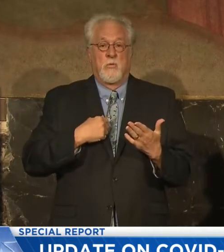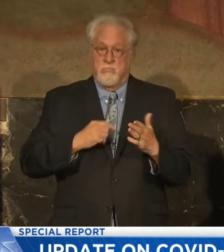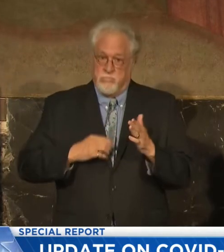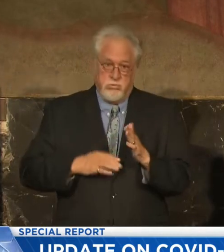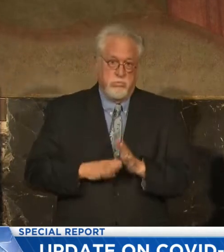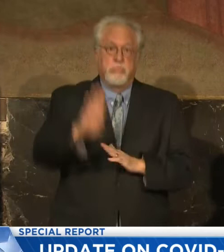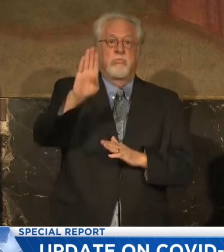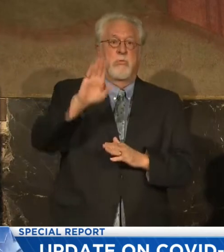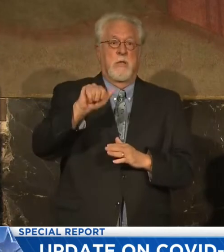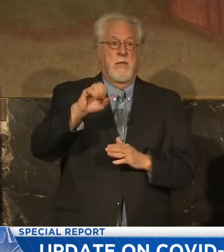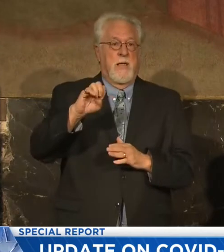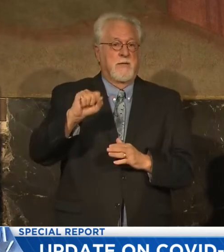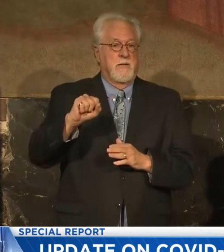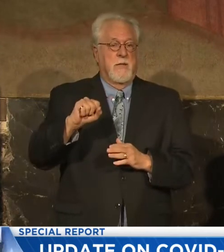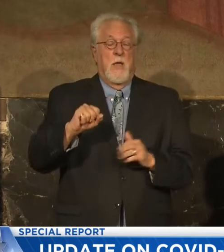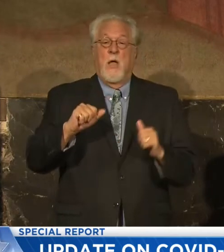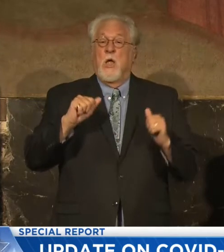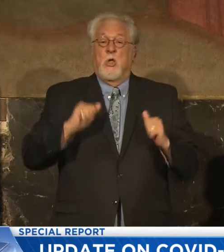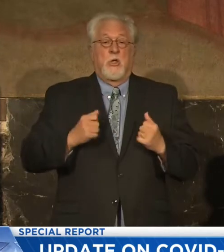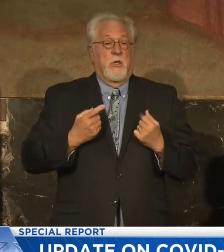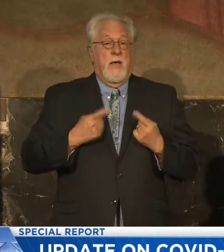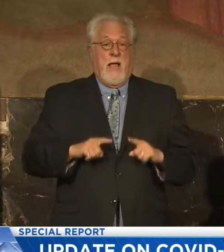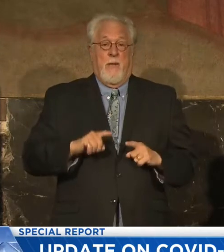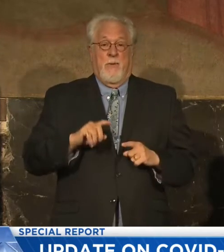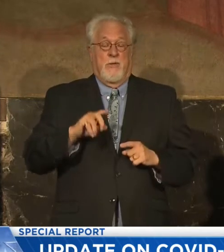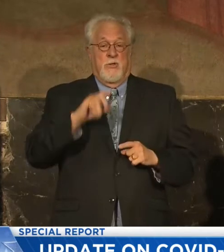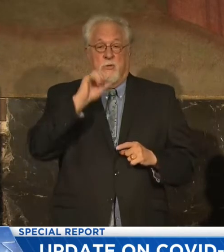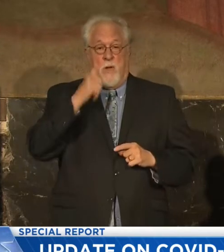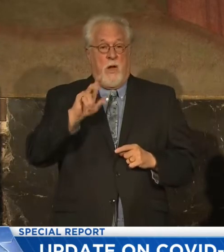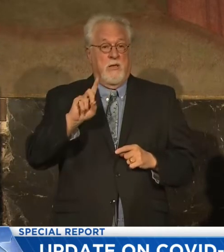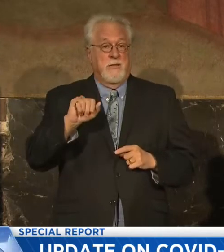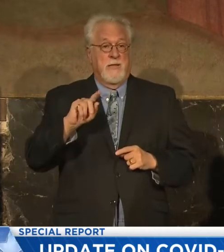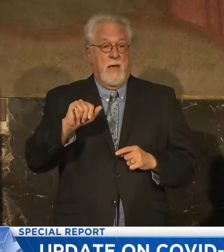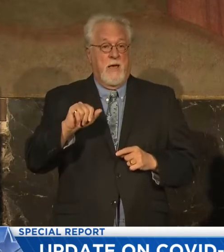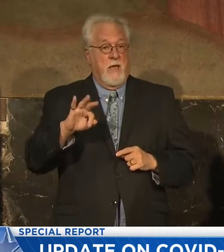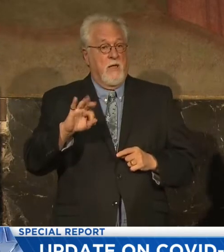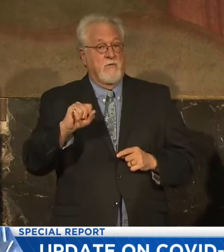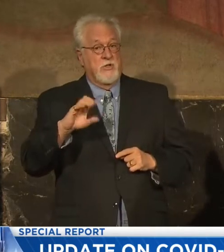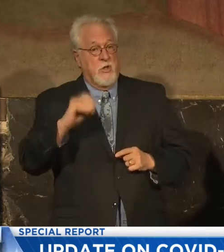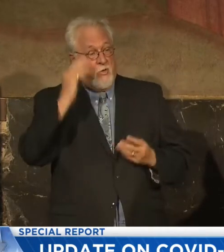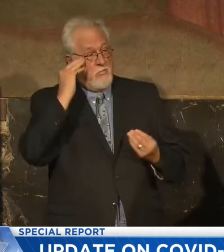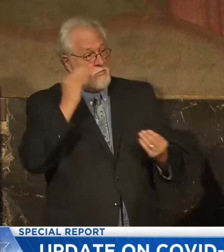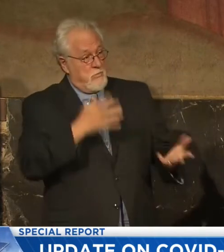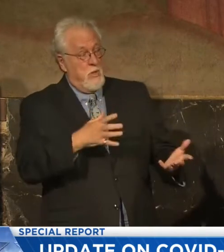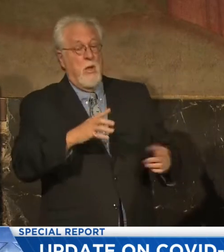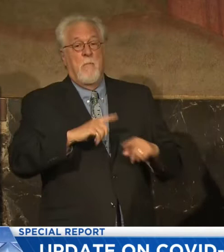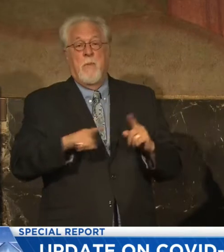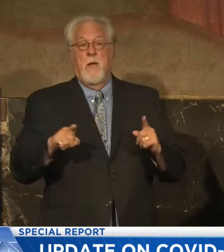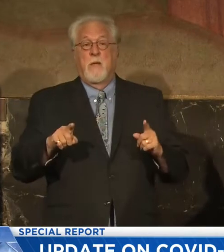ALL I CAN TELL YOU IS UP TO NOW WE HAVEN'T SEEN ANYTHING THAT INDICATES THAT WE HAVE A SURGE